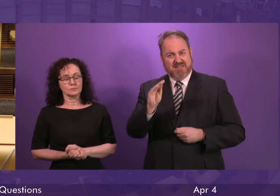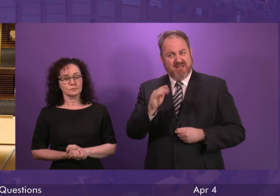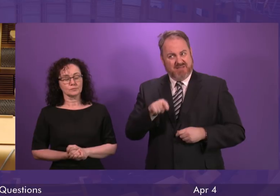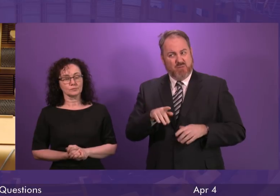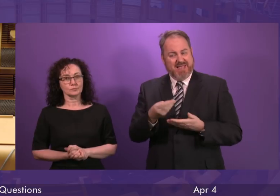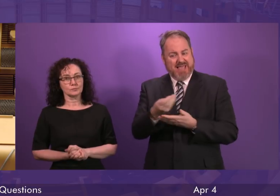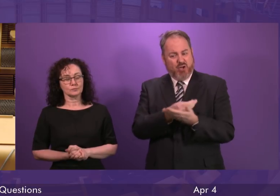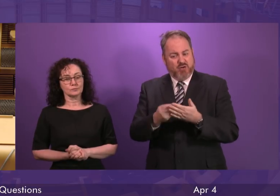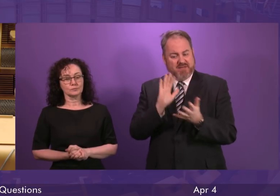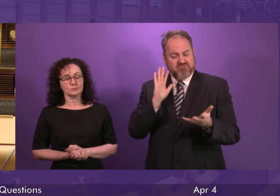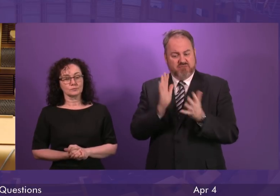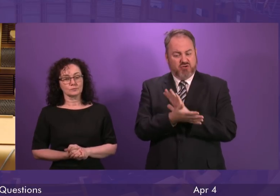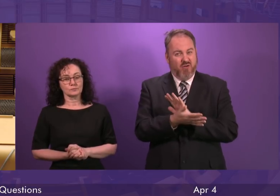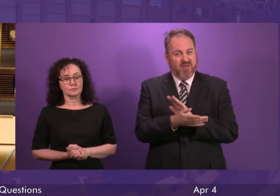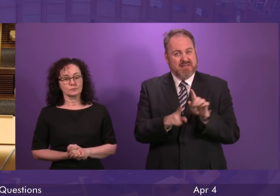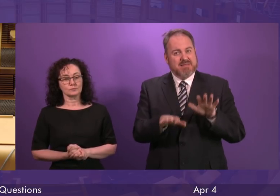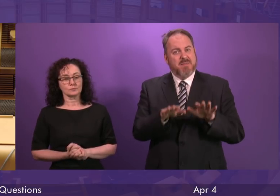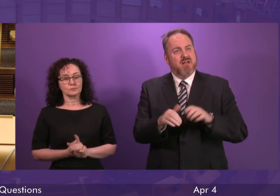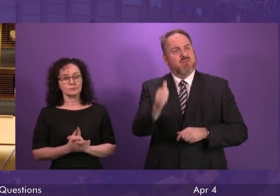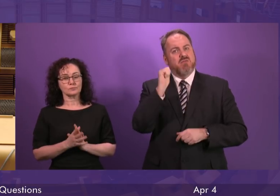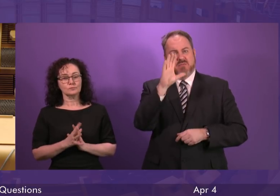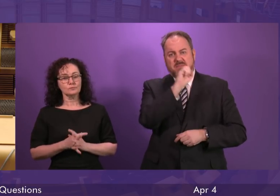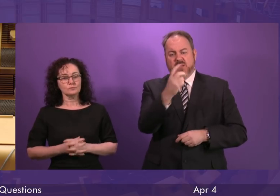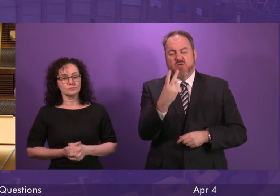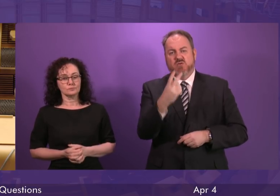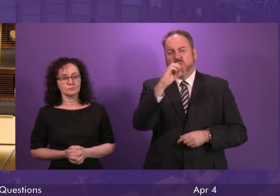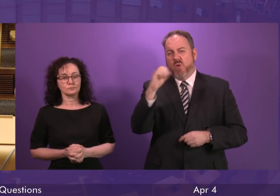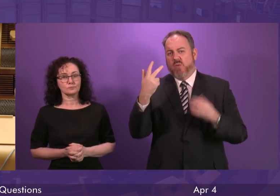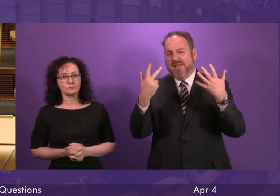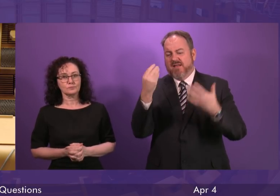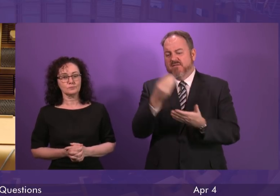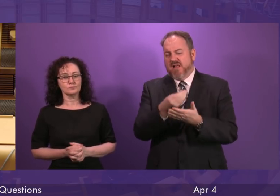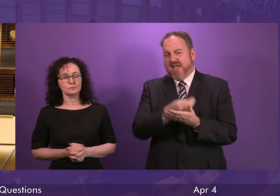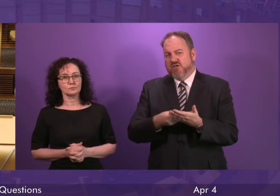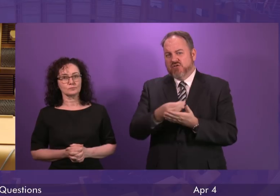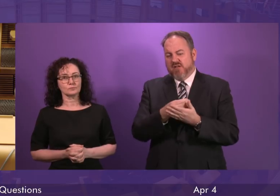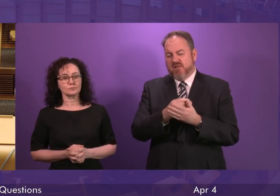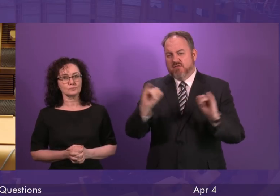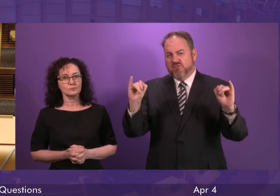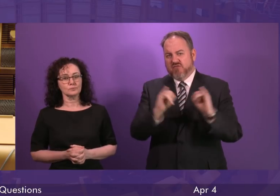“an economic shock on the scale of the 2008 financial crisis.”—[Official Report, 21 February 2019; c 44.]